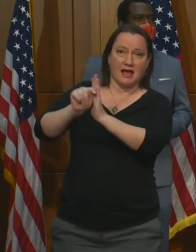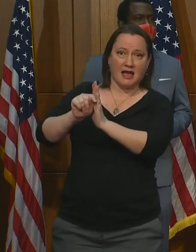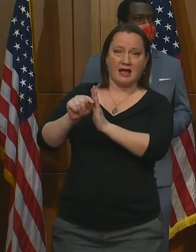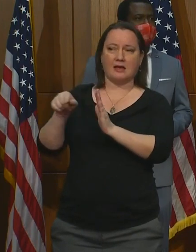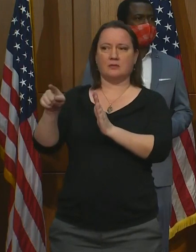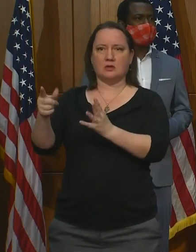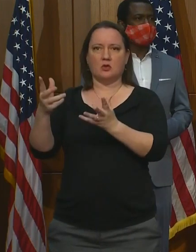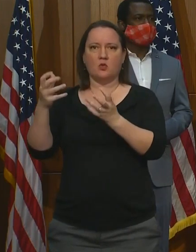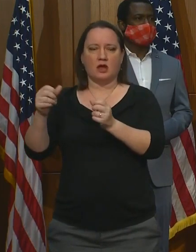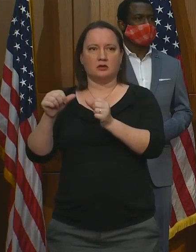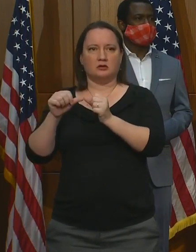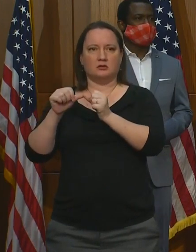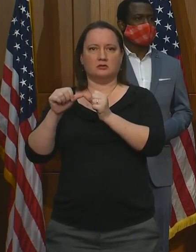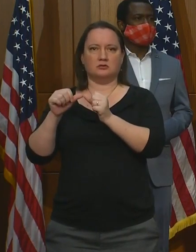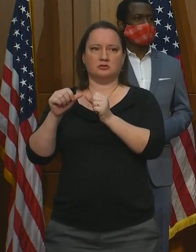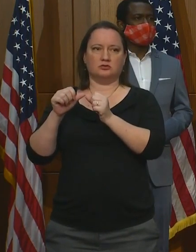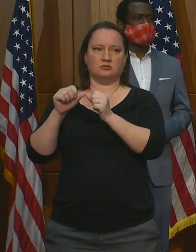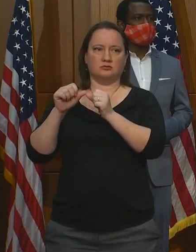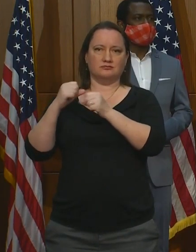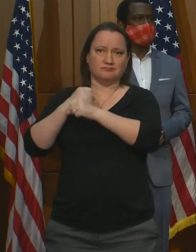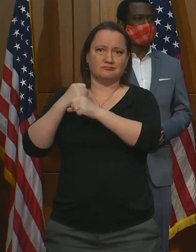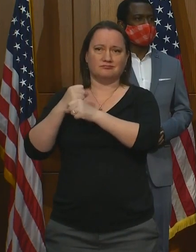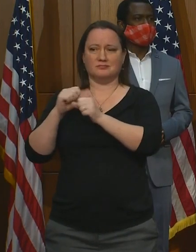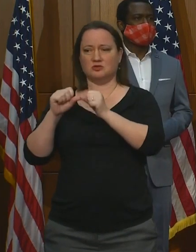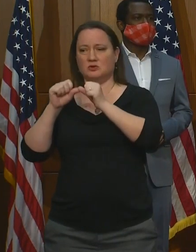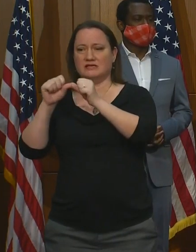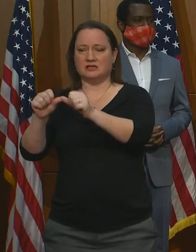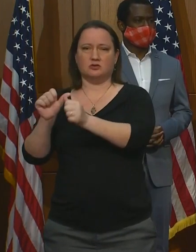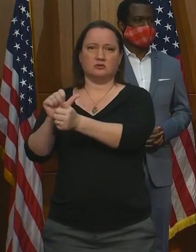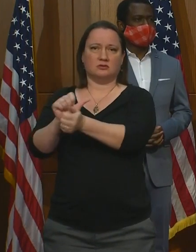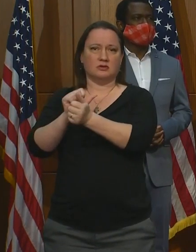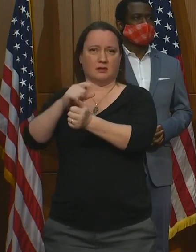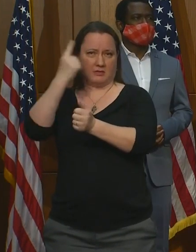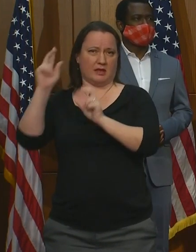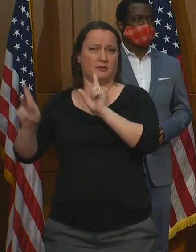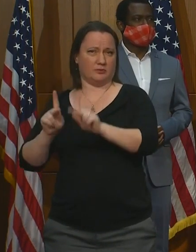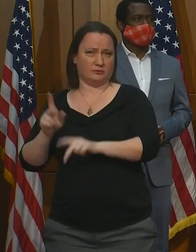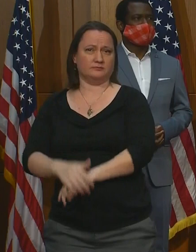WE SEE THAT HE WAS A MAN OF HIS TIME WHO FOUGHT TO IMPROVE